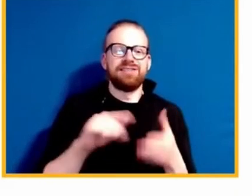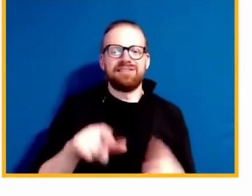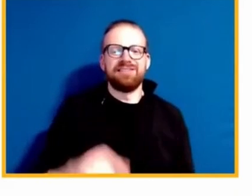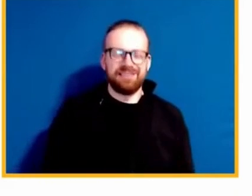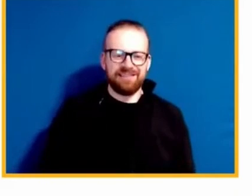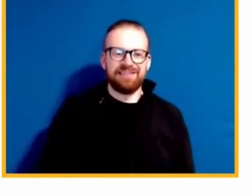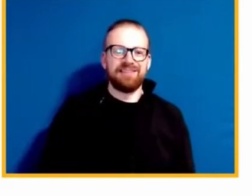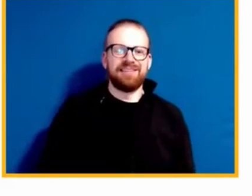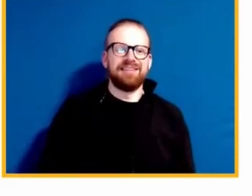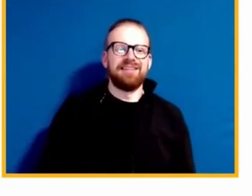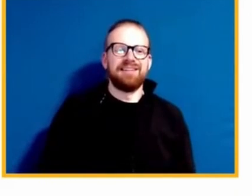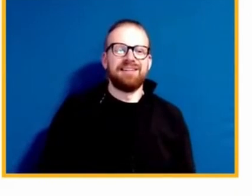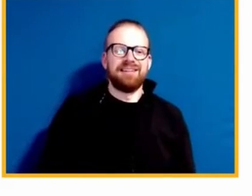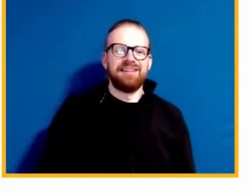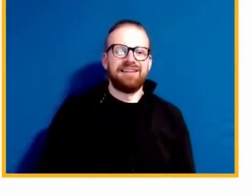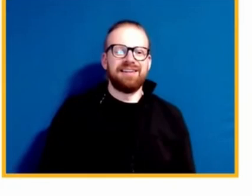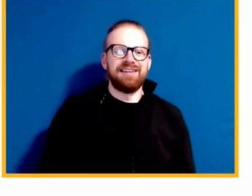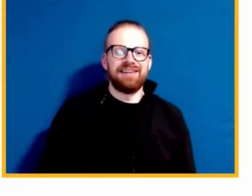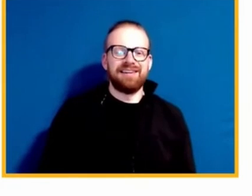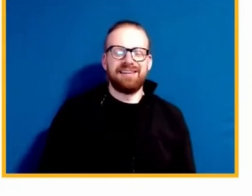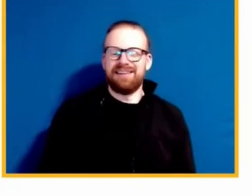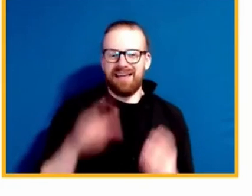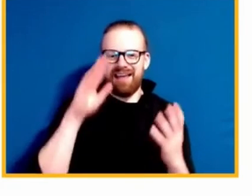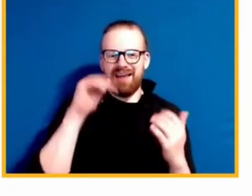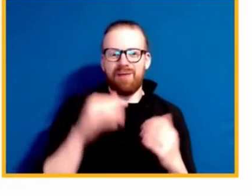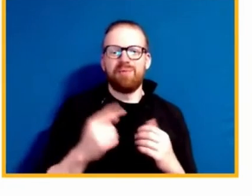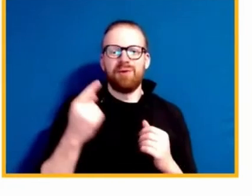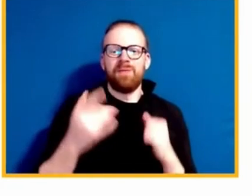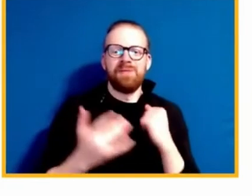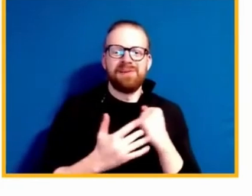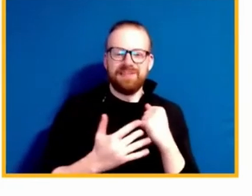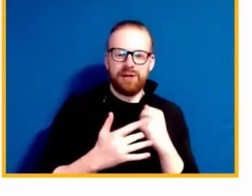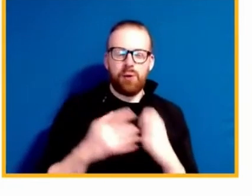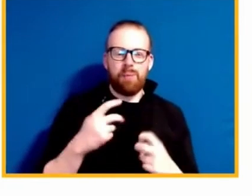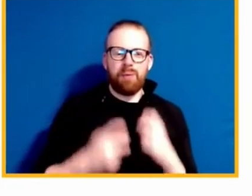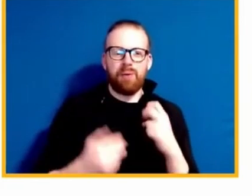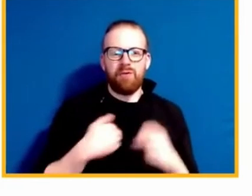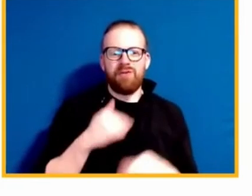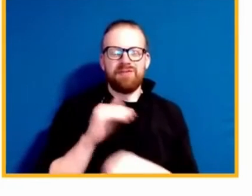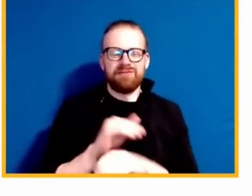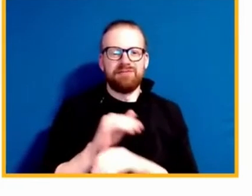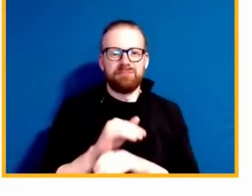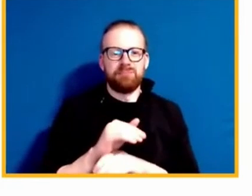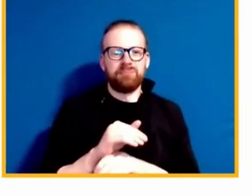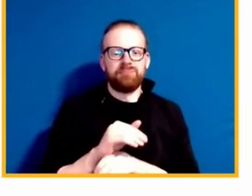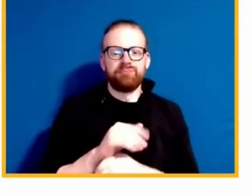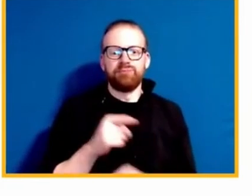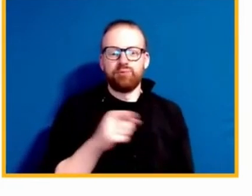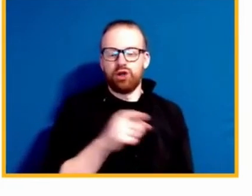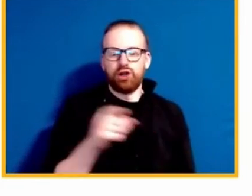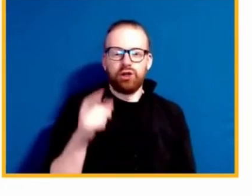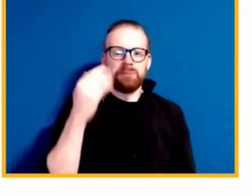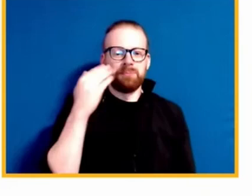All right, well hopefully that's gonna be the only technical blip that we have for the evening and of course as you all know we're doing